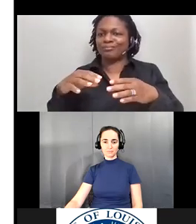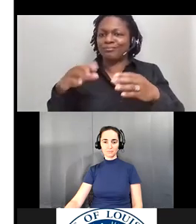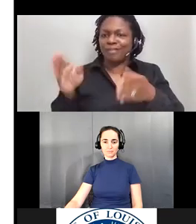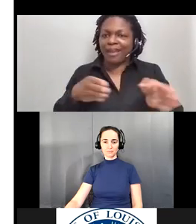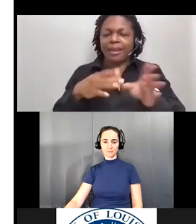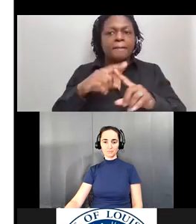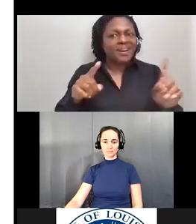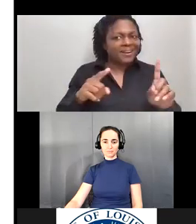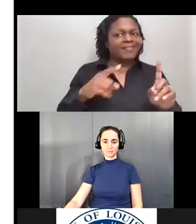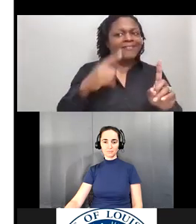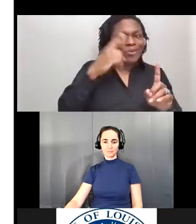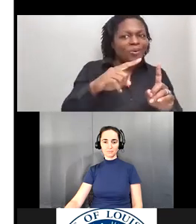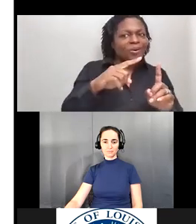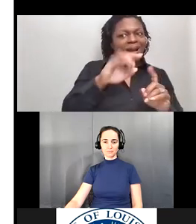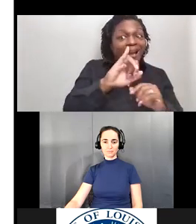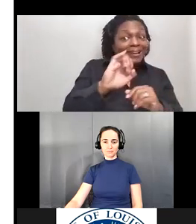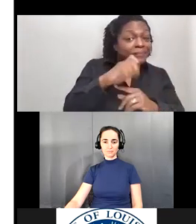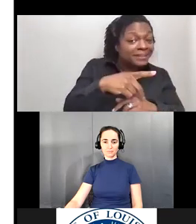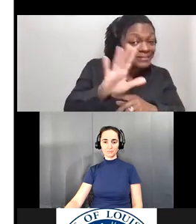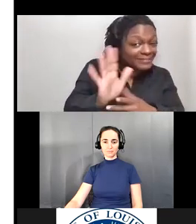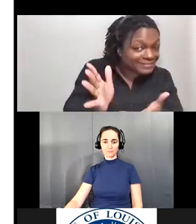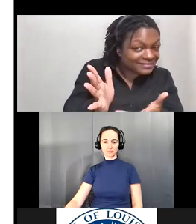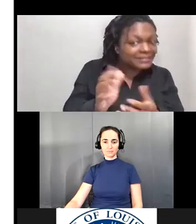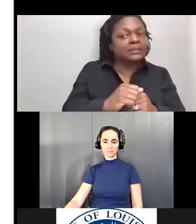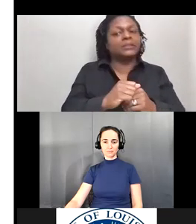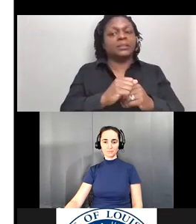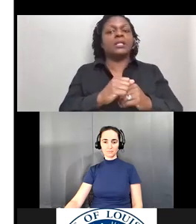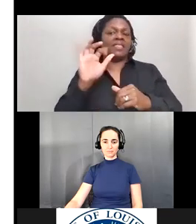education in your schools, and they have an IP that is something that you can discuss